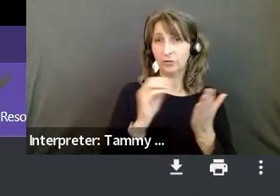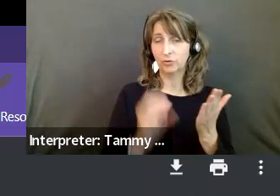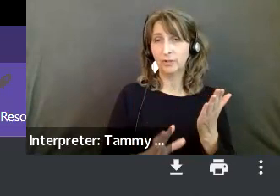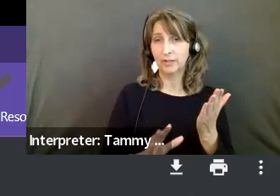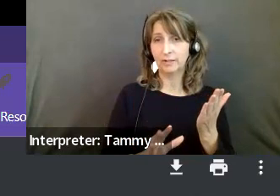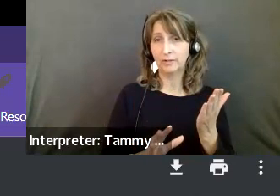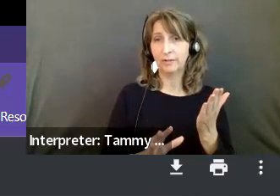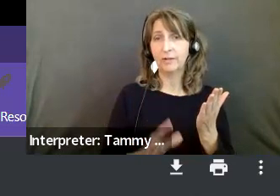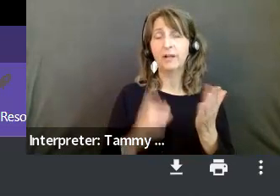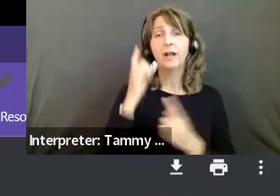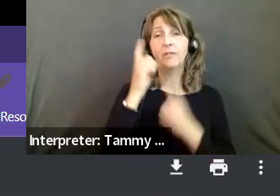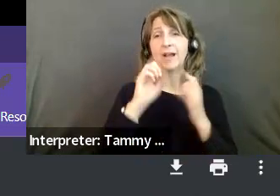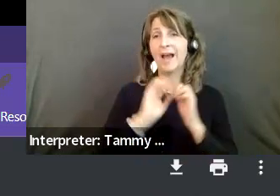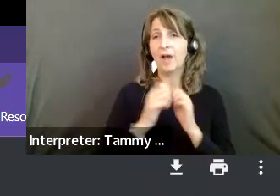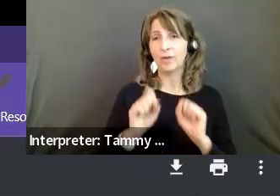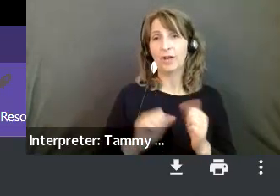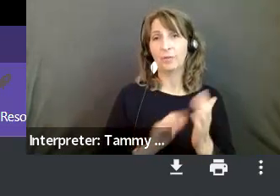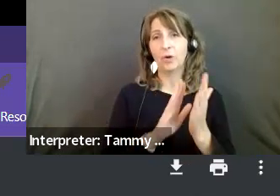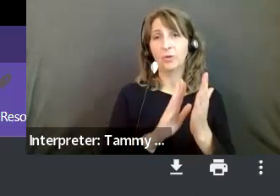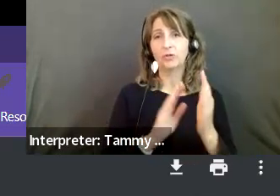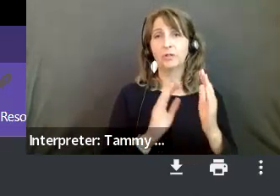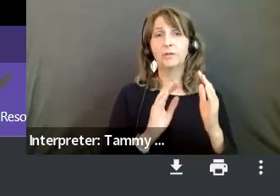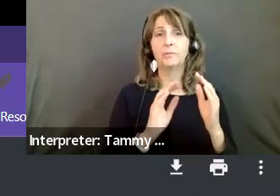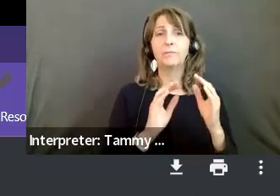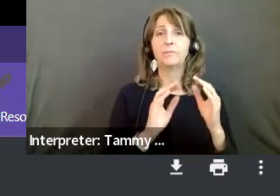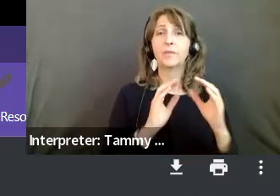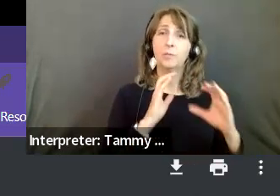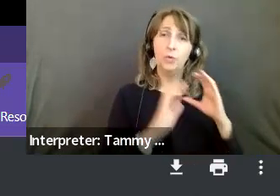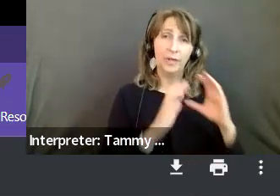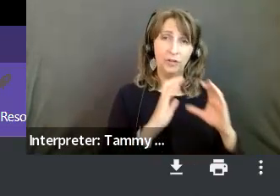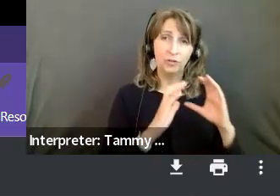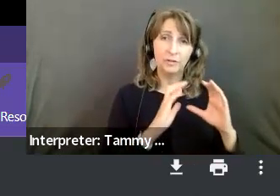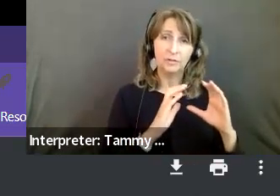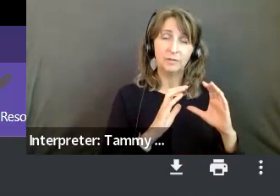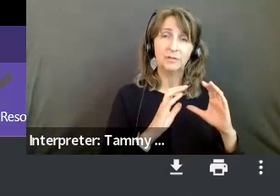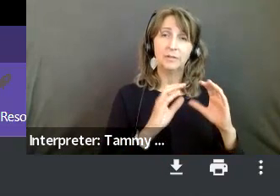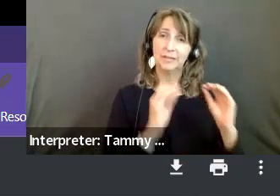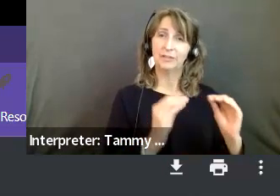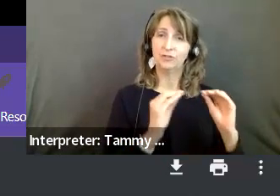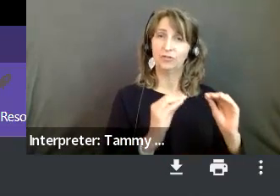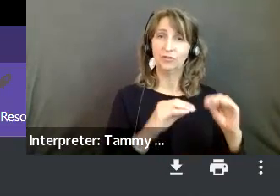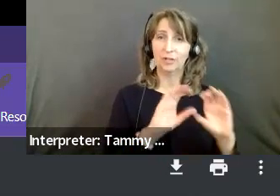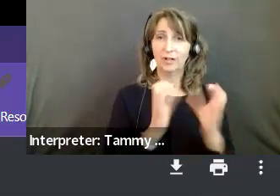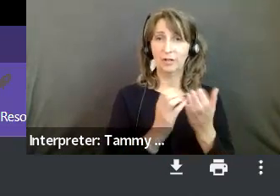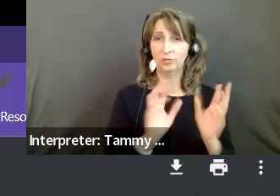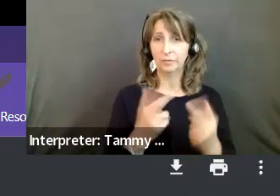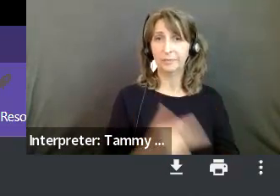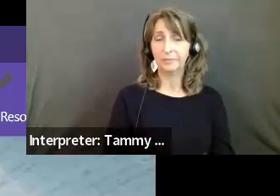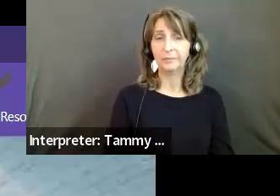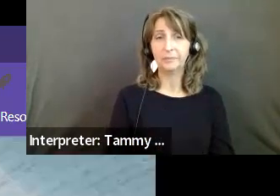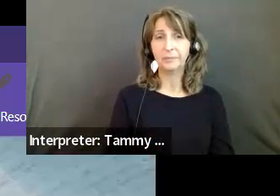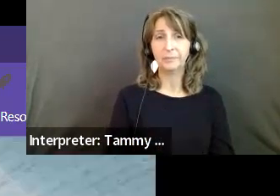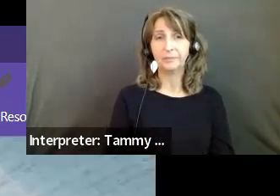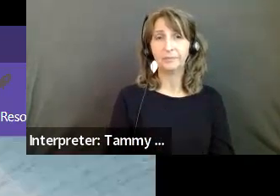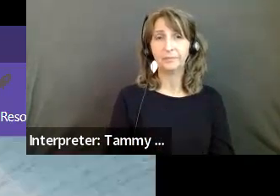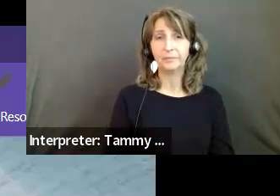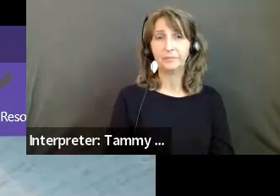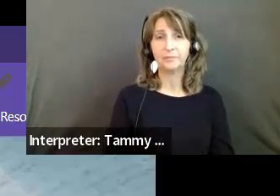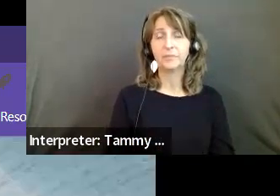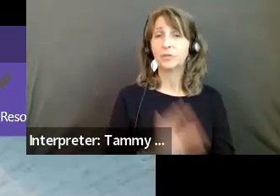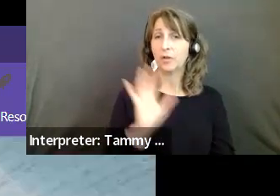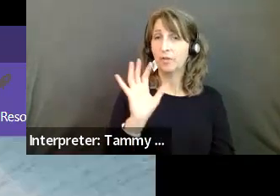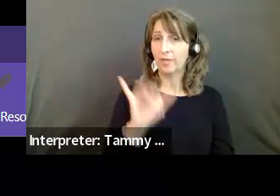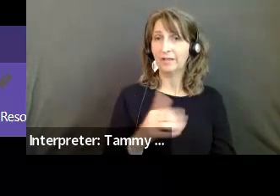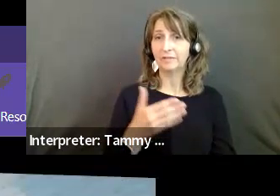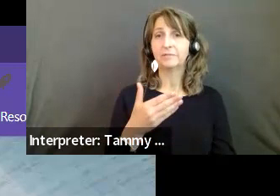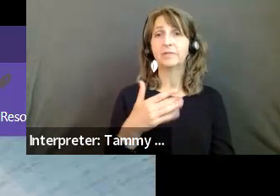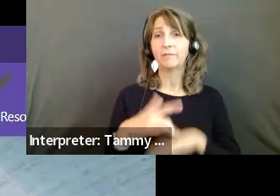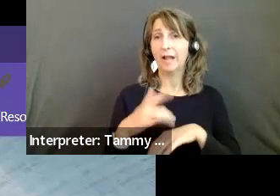How you can approach teaching the communication. Method to that child in the classroom. So that's there for your information.